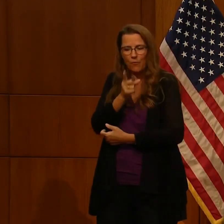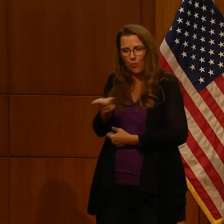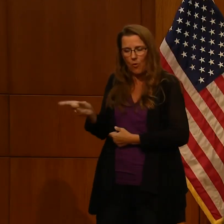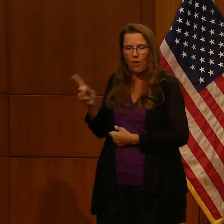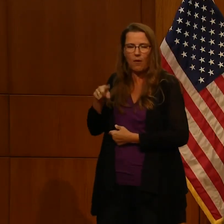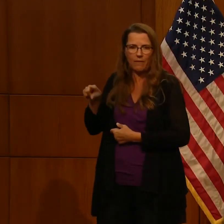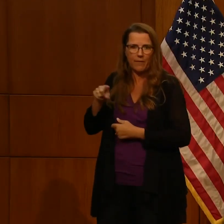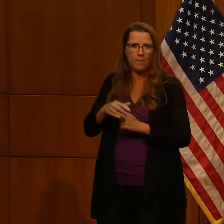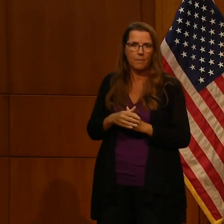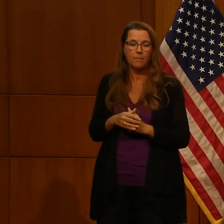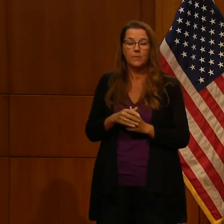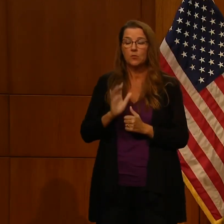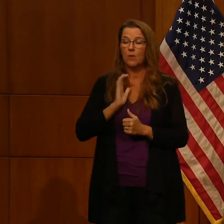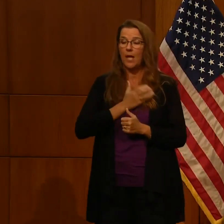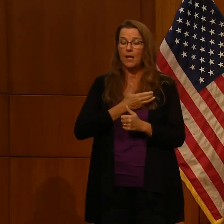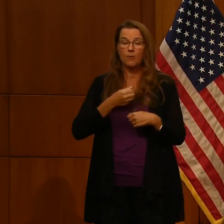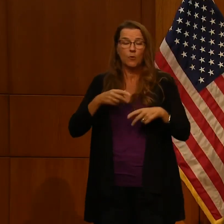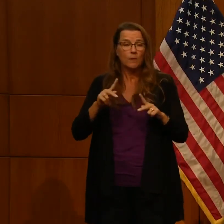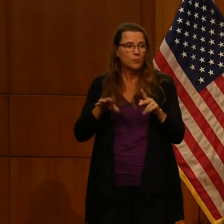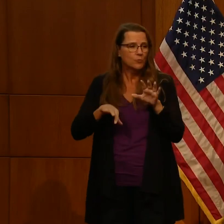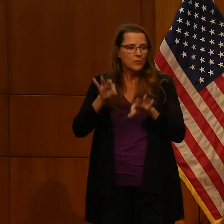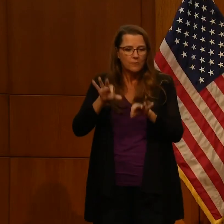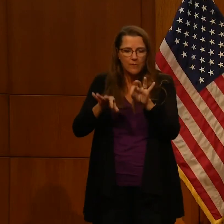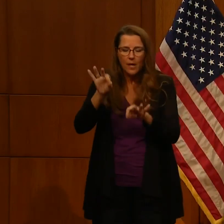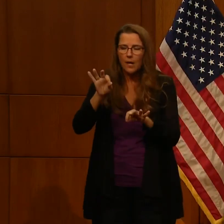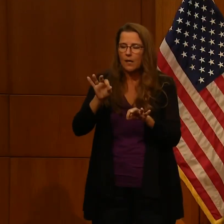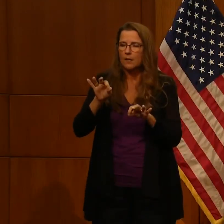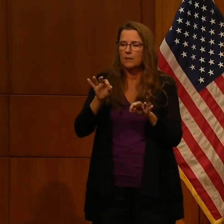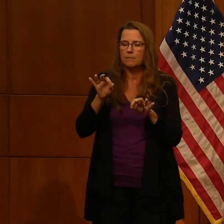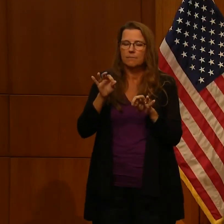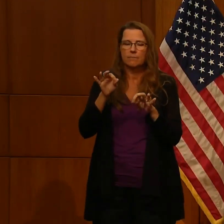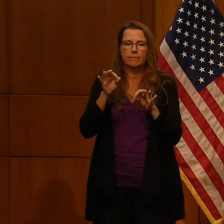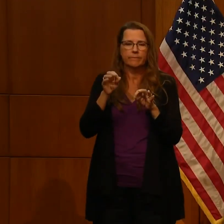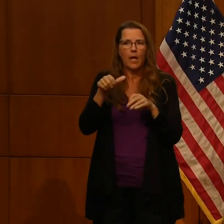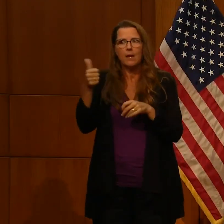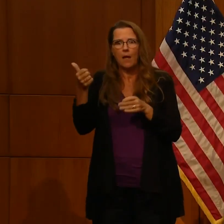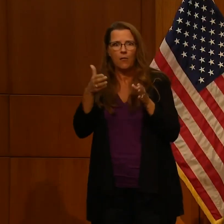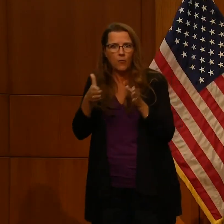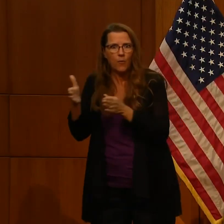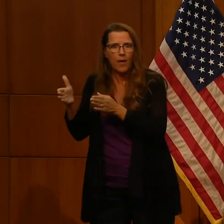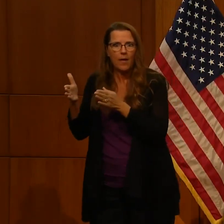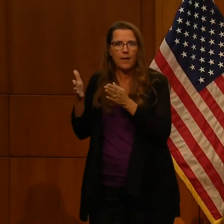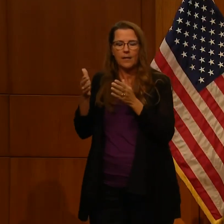RATE THAT HIGH BY PROVIDING CLINICS FOR THEM AS WELL. SO I'M REALLY EXCITED ABOUT THIS